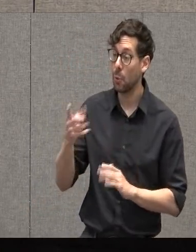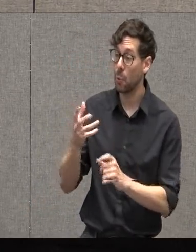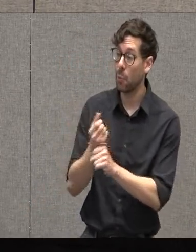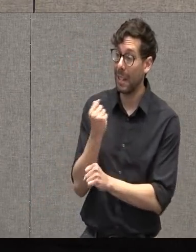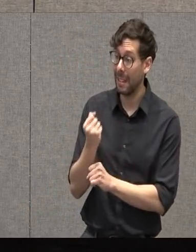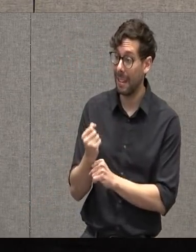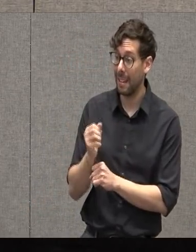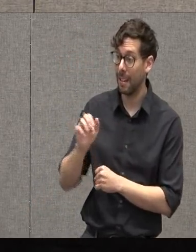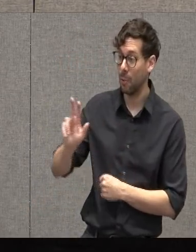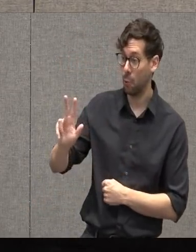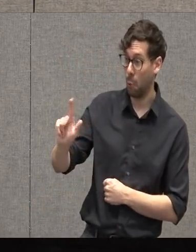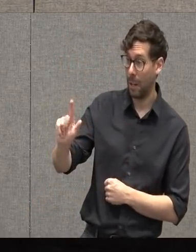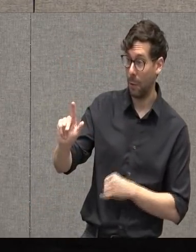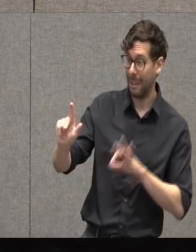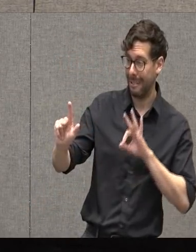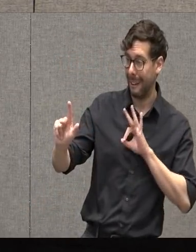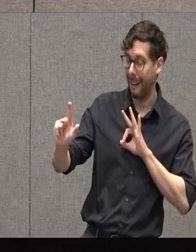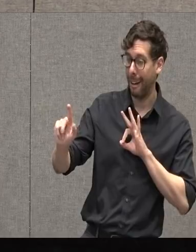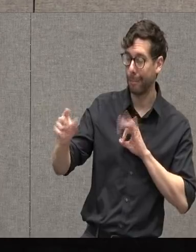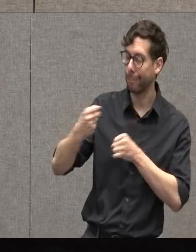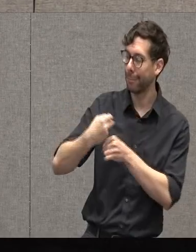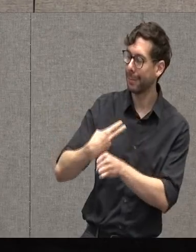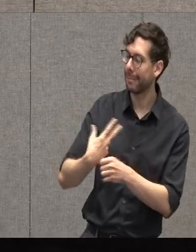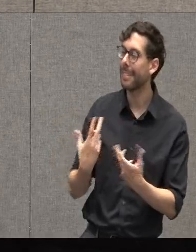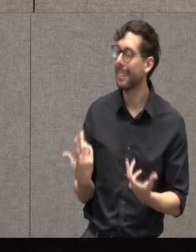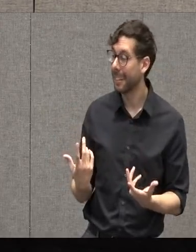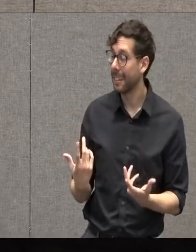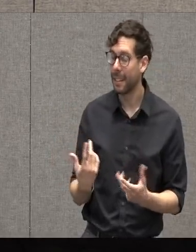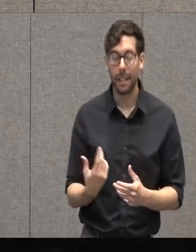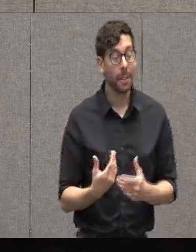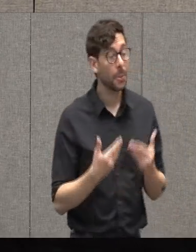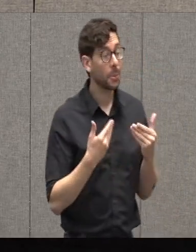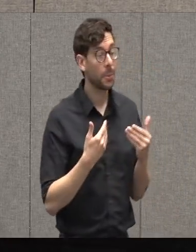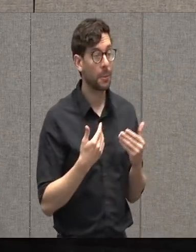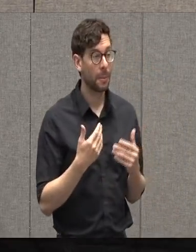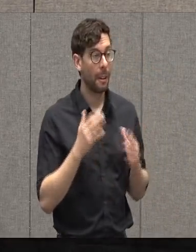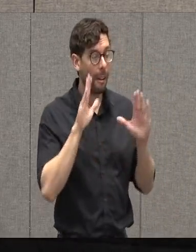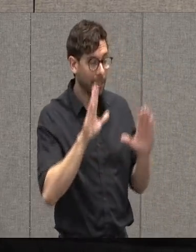Egg-cellent job. So, will you go ahead and give yourself a tally mark? Absolutely.